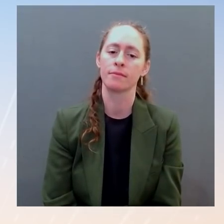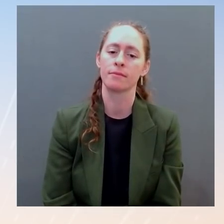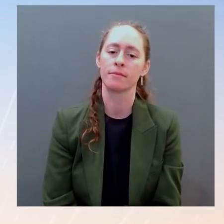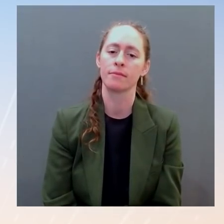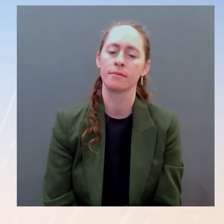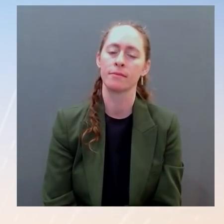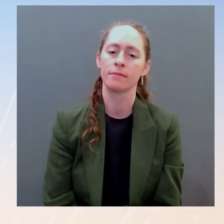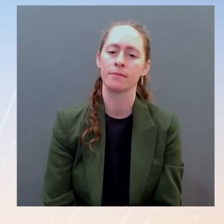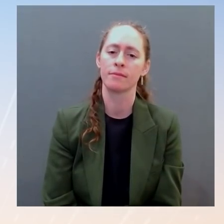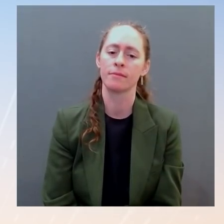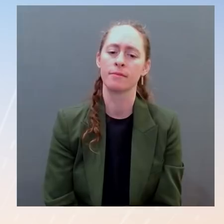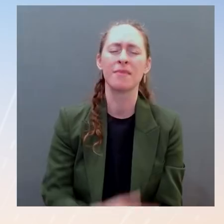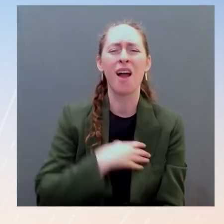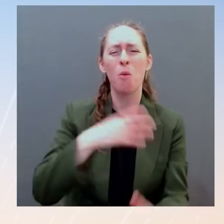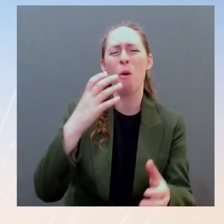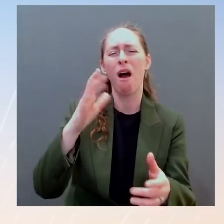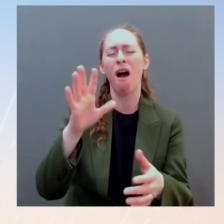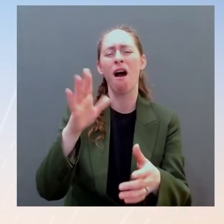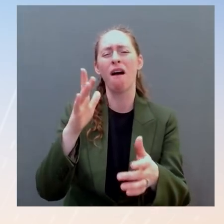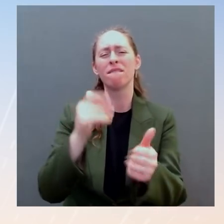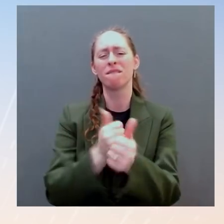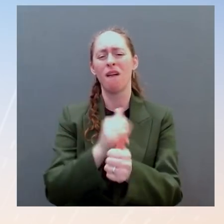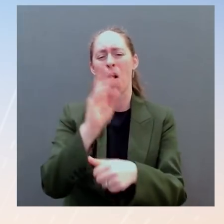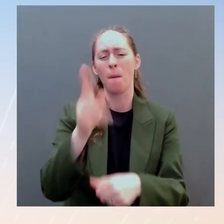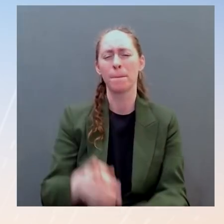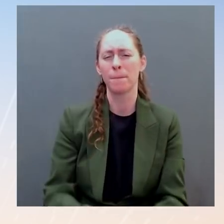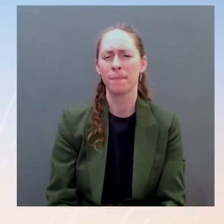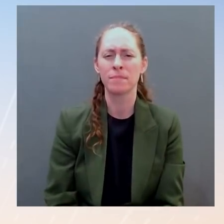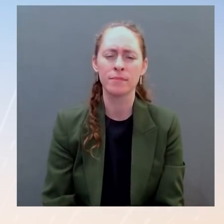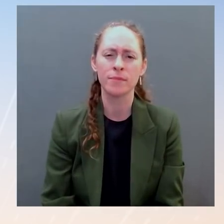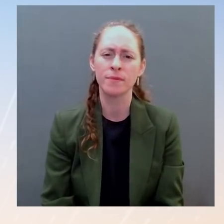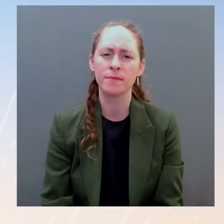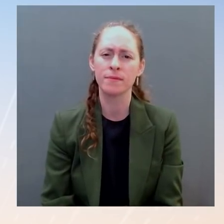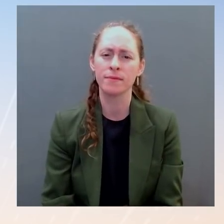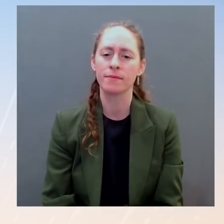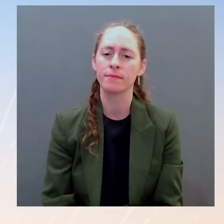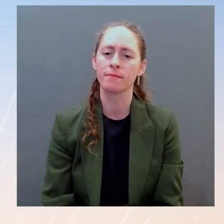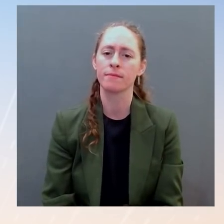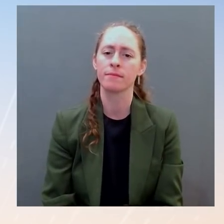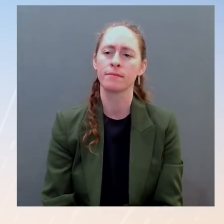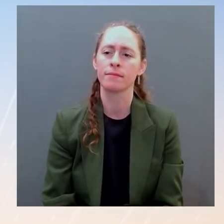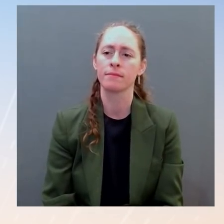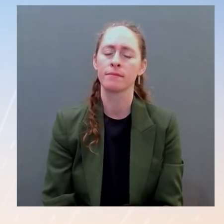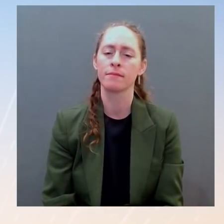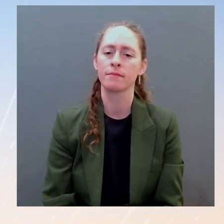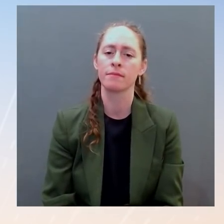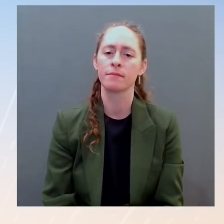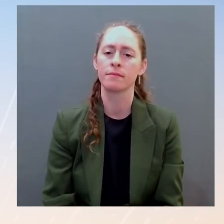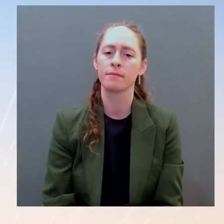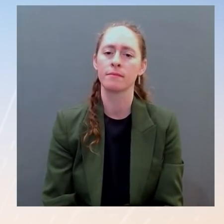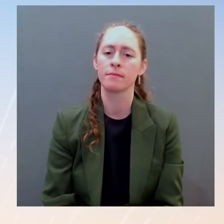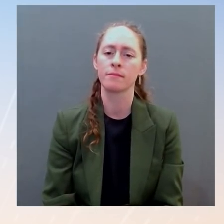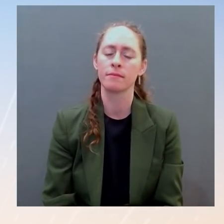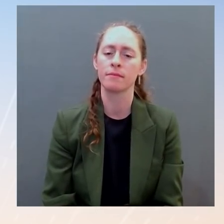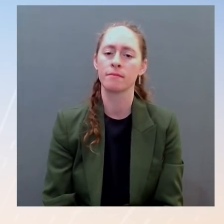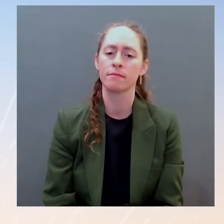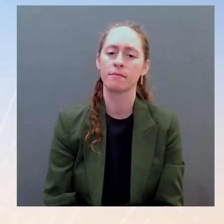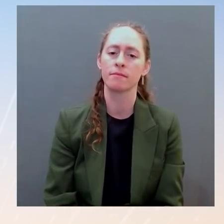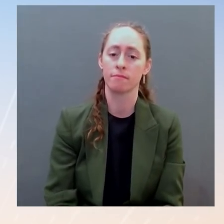Does the -- is the President willing to sign something if it comes to his desk as part of a legislative package